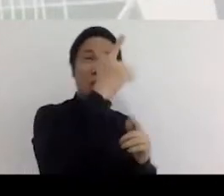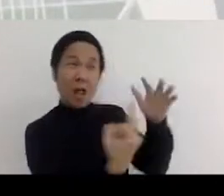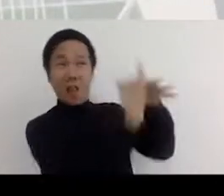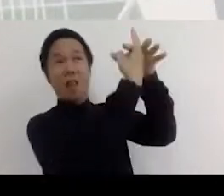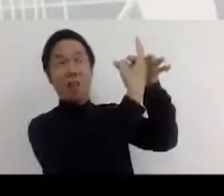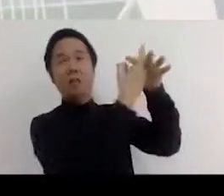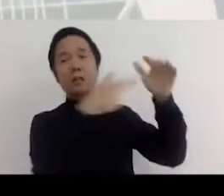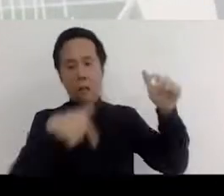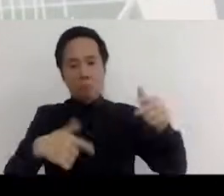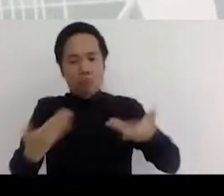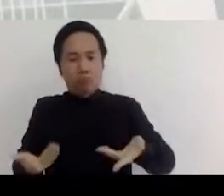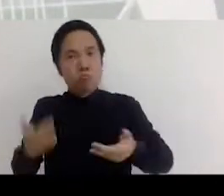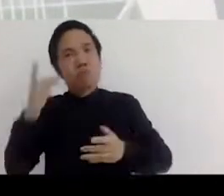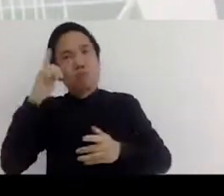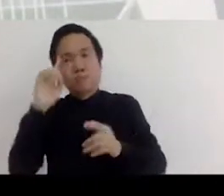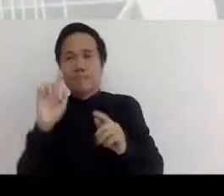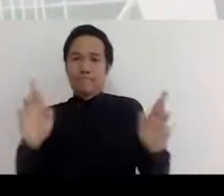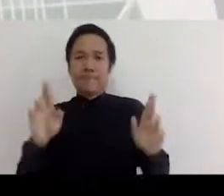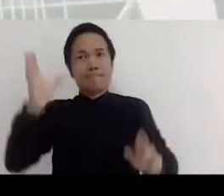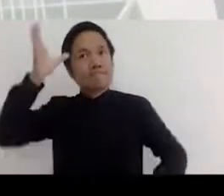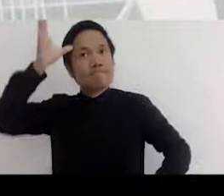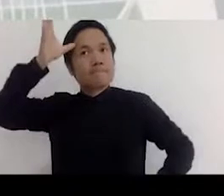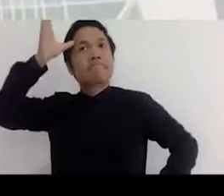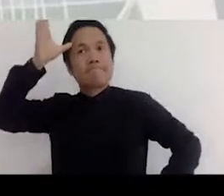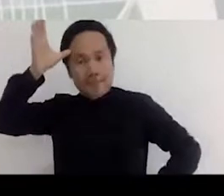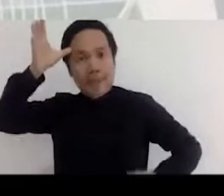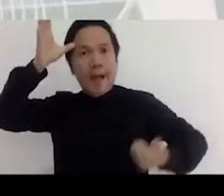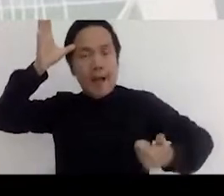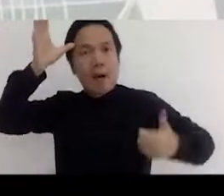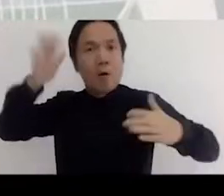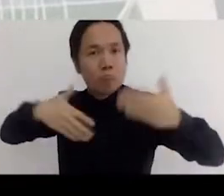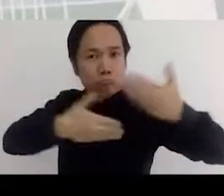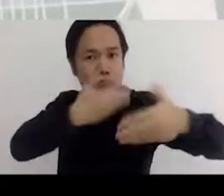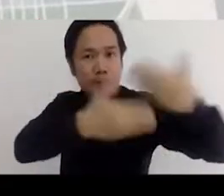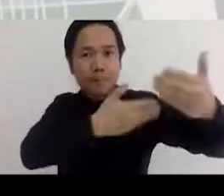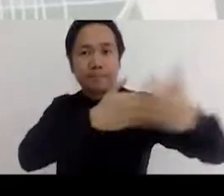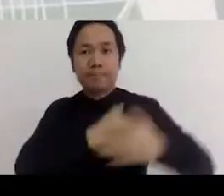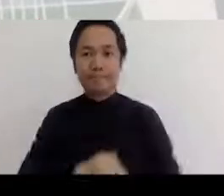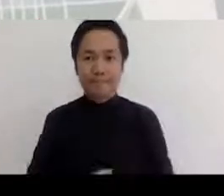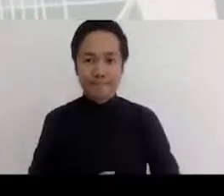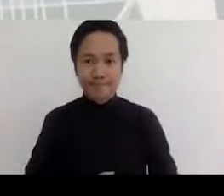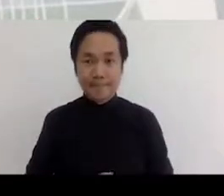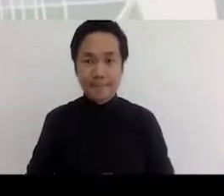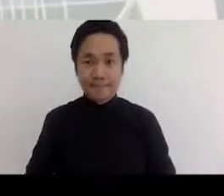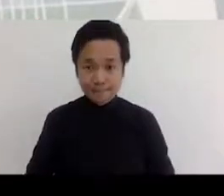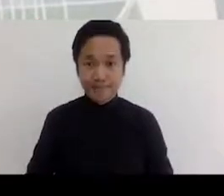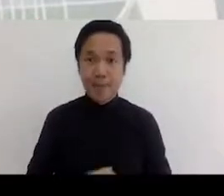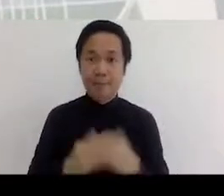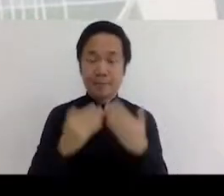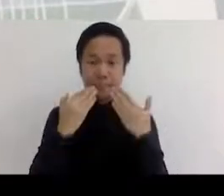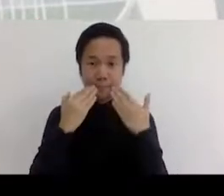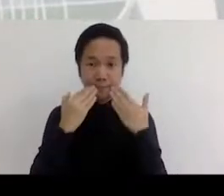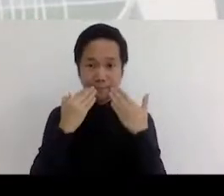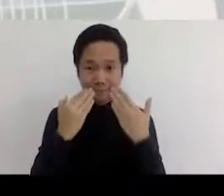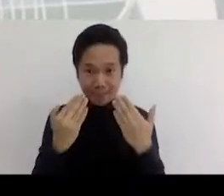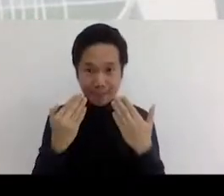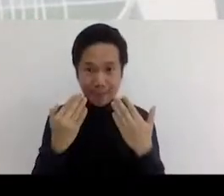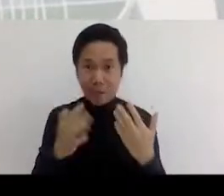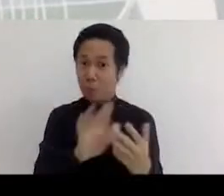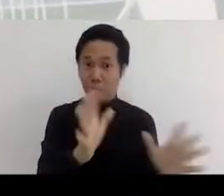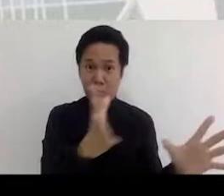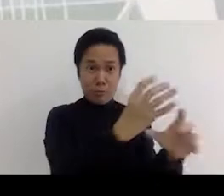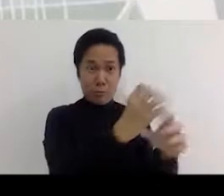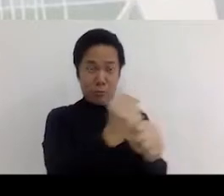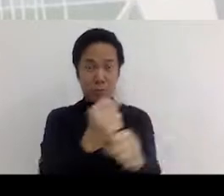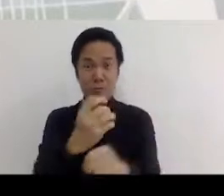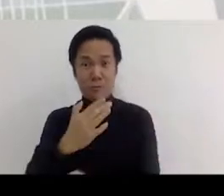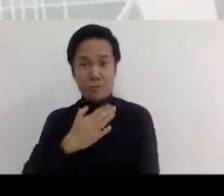So much happening, so many good practices that we can share, learn for, from, and quickly implement in building back better.